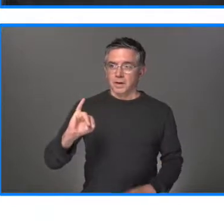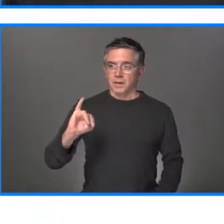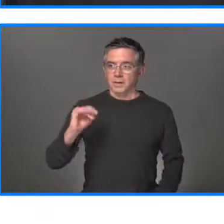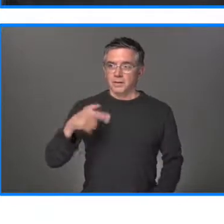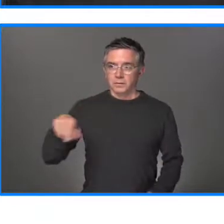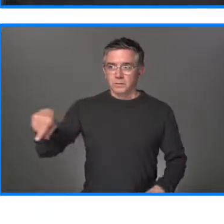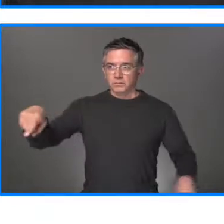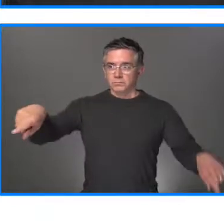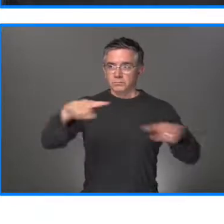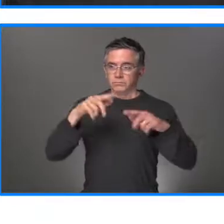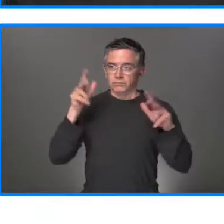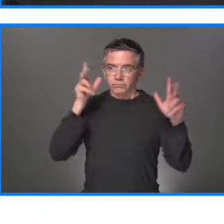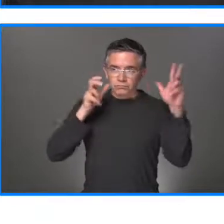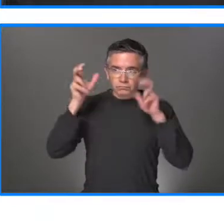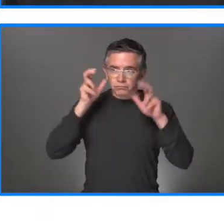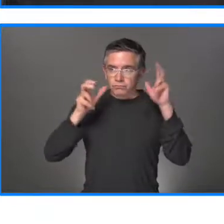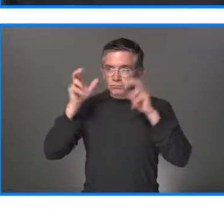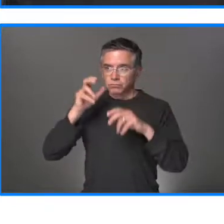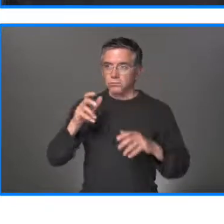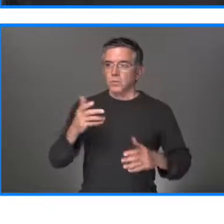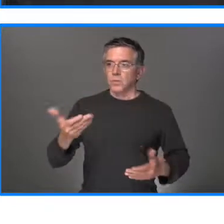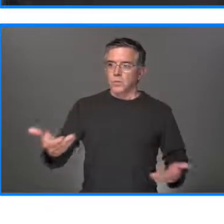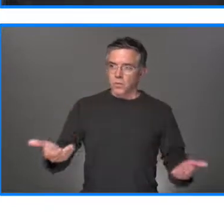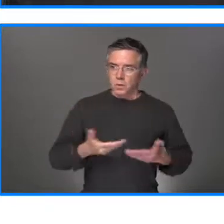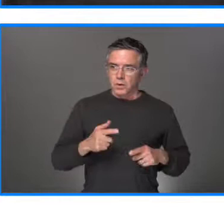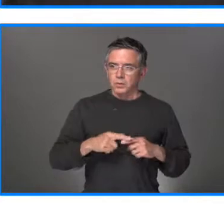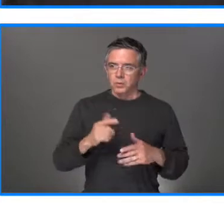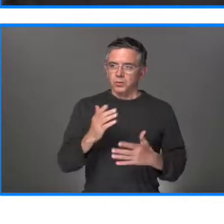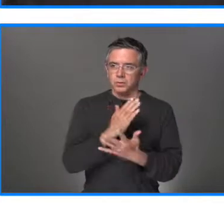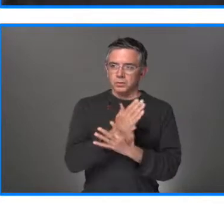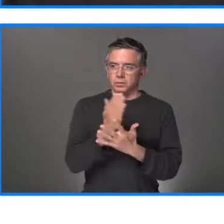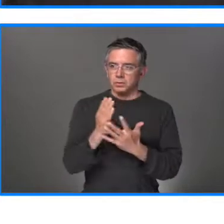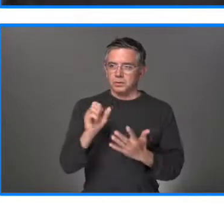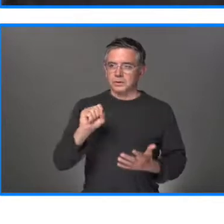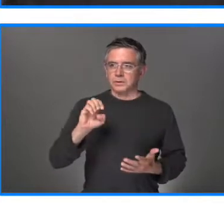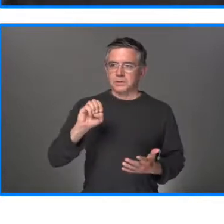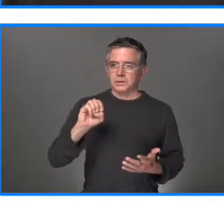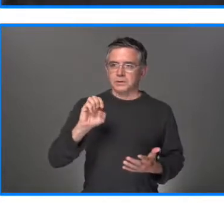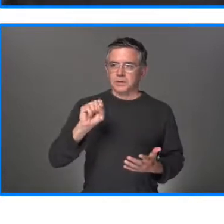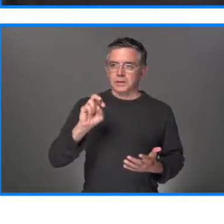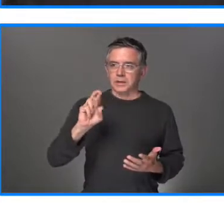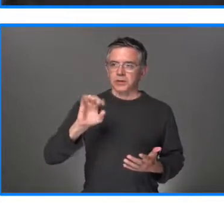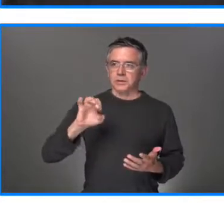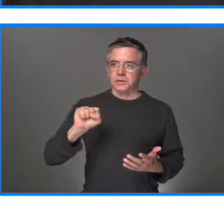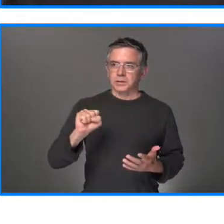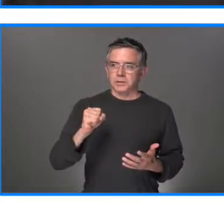Welcome to another in our series of Whatcom County COVID-19 Vaccination Forums.